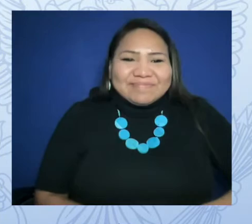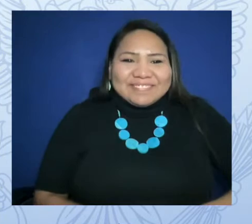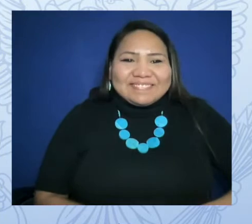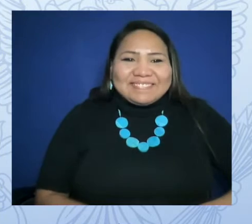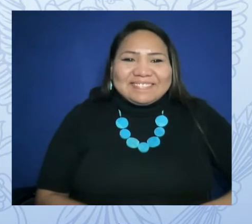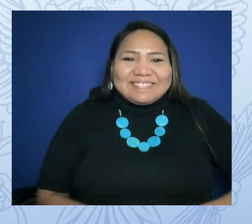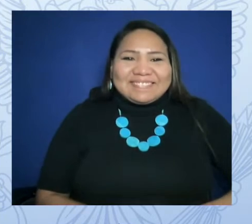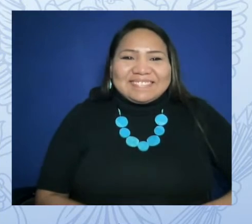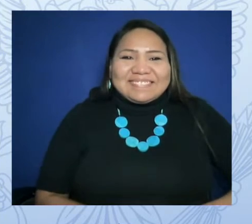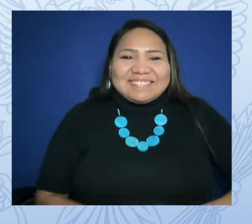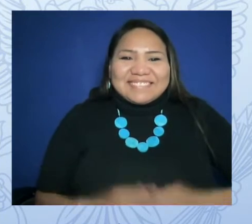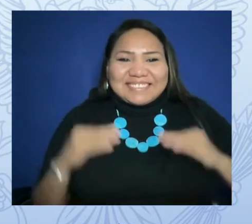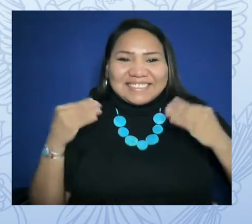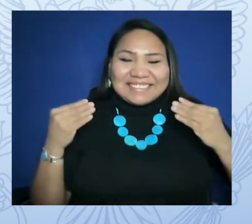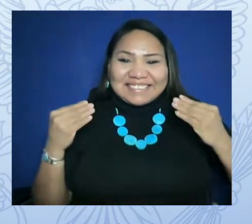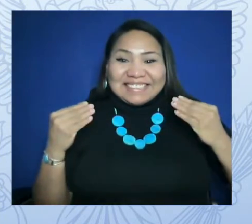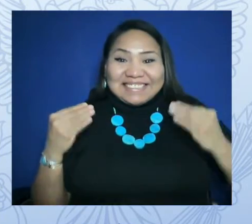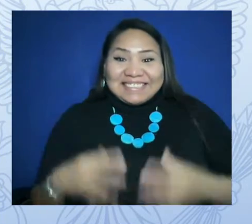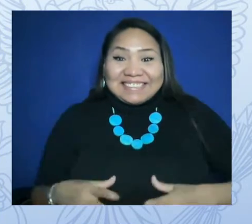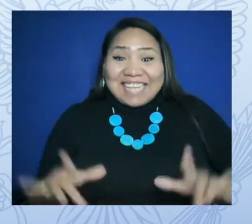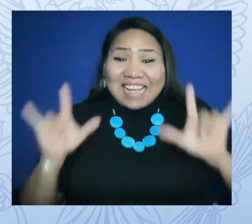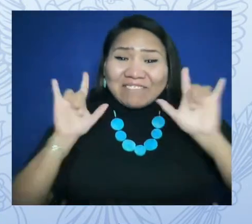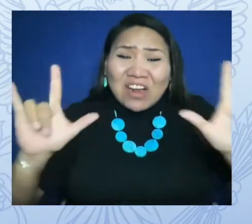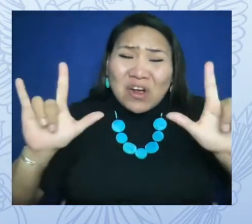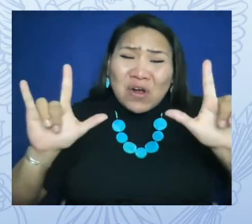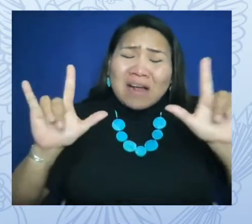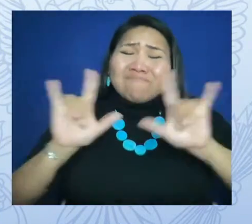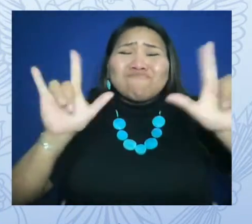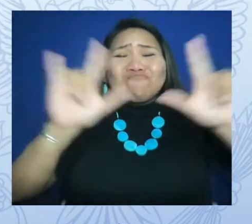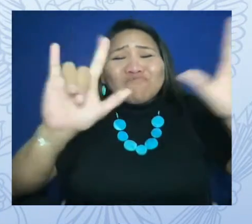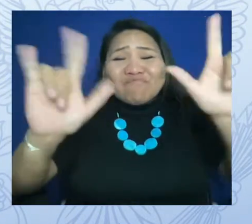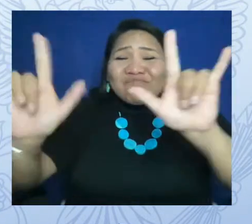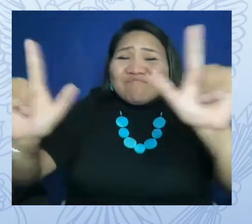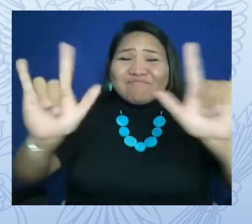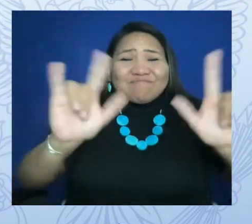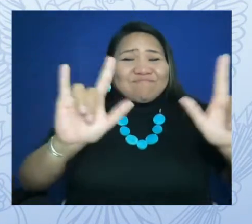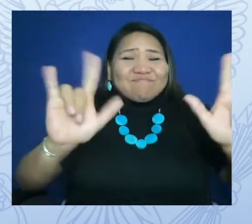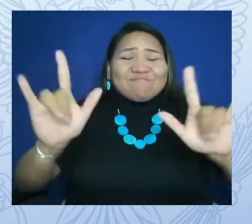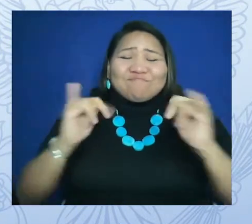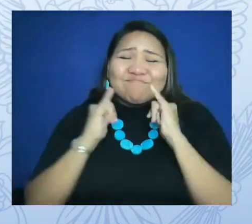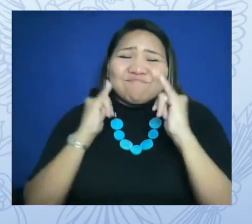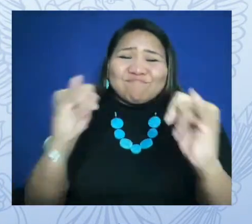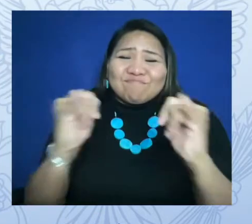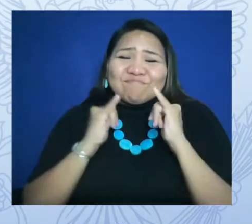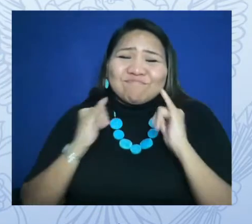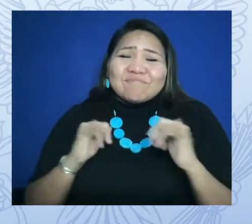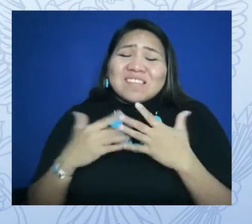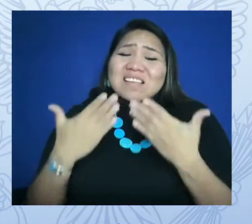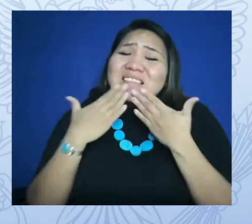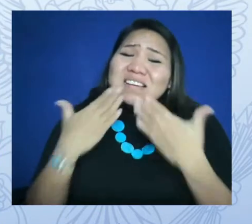Secretary Haaland: I love you, too. Thank you so much. It's so wonderful to see you all here.